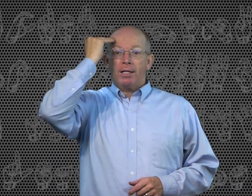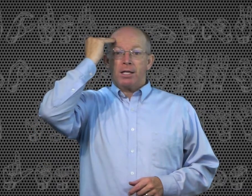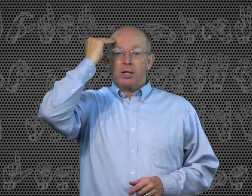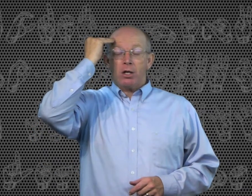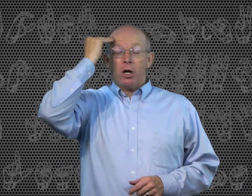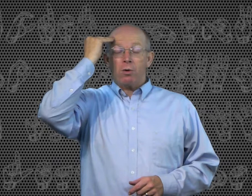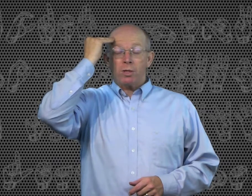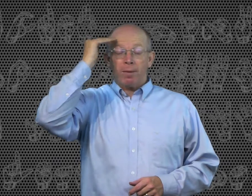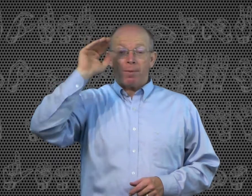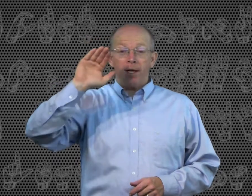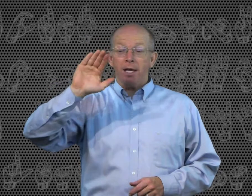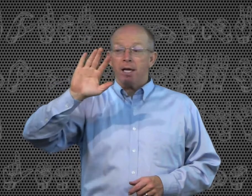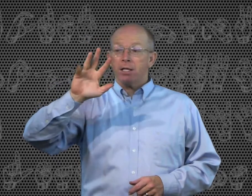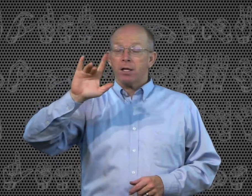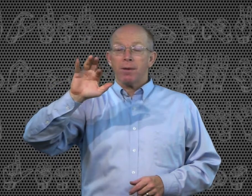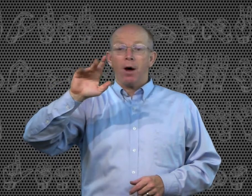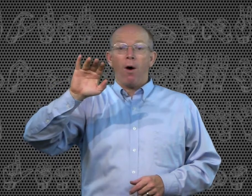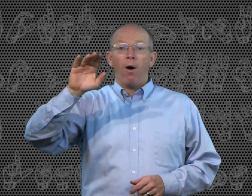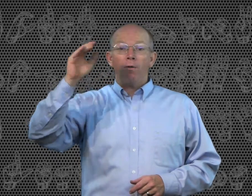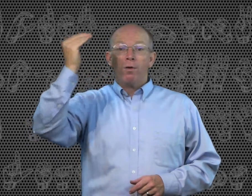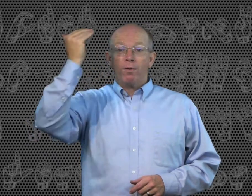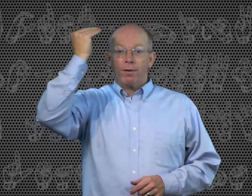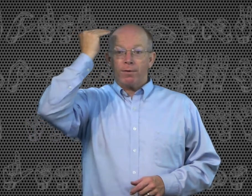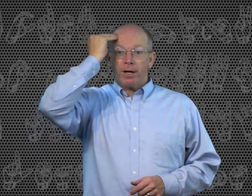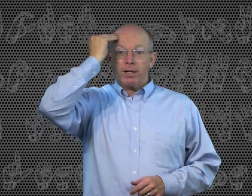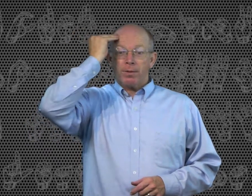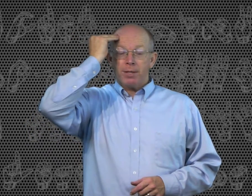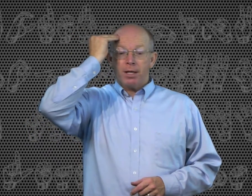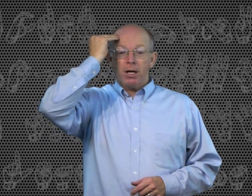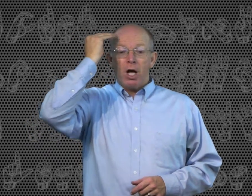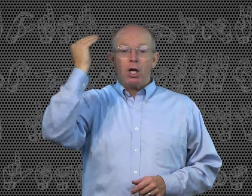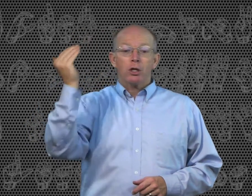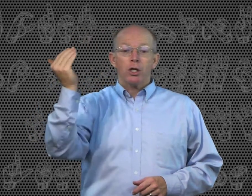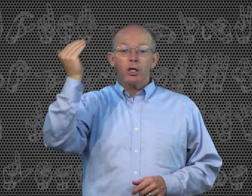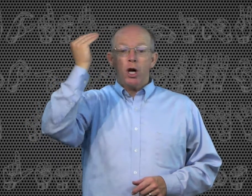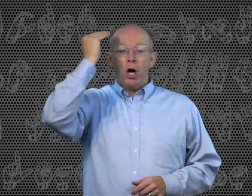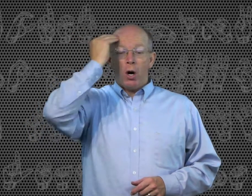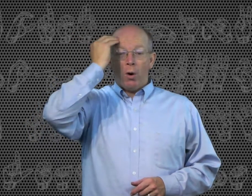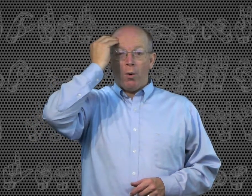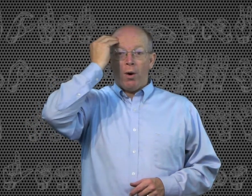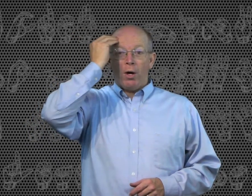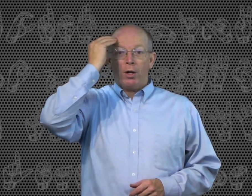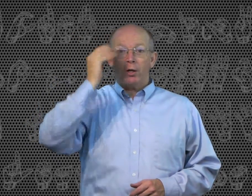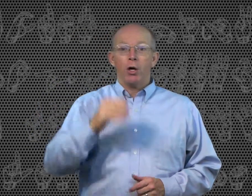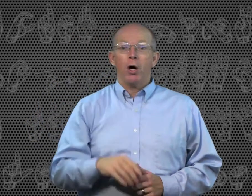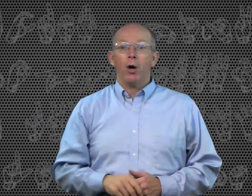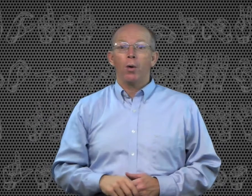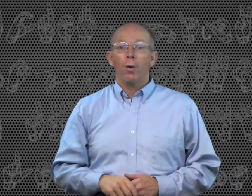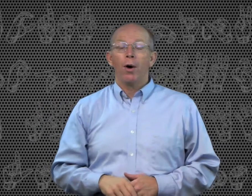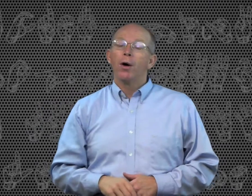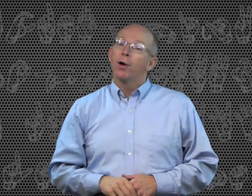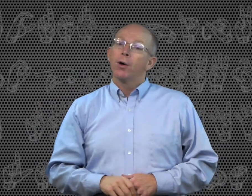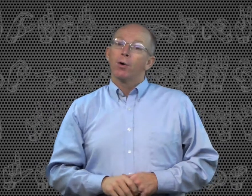as in to KNOW something. It is going to be all four of your fingertips here. KNOW